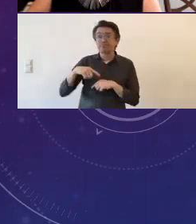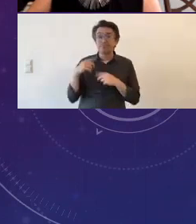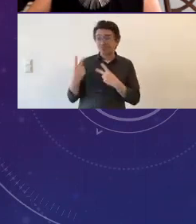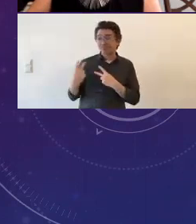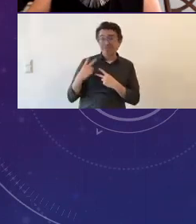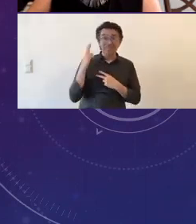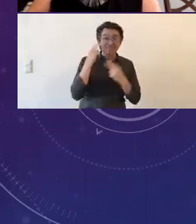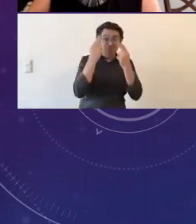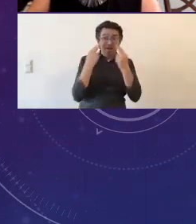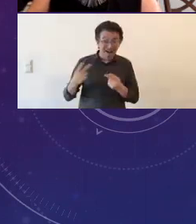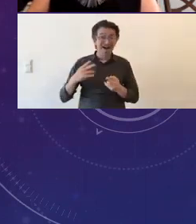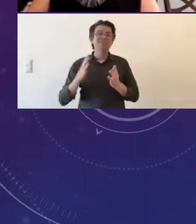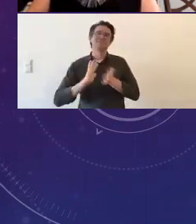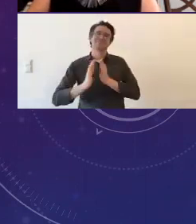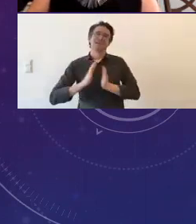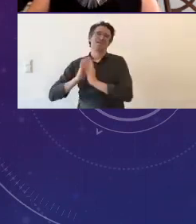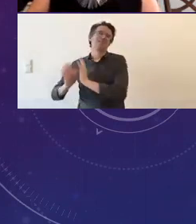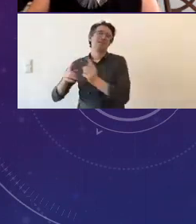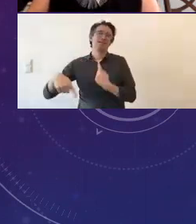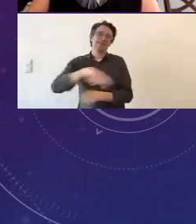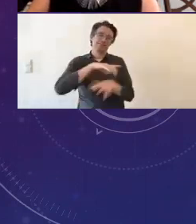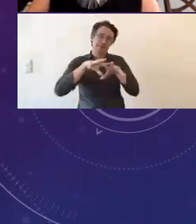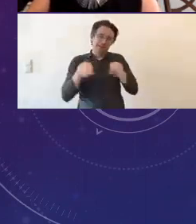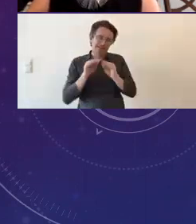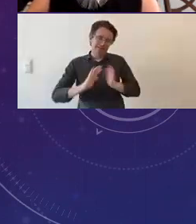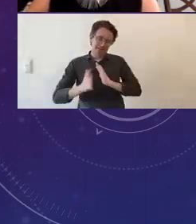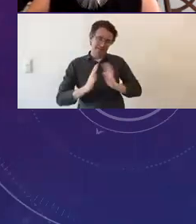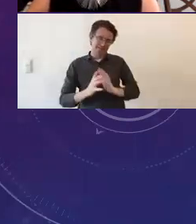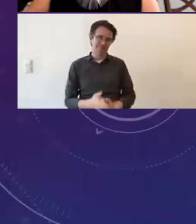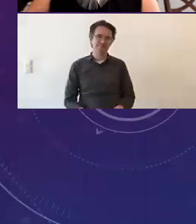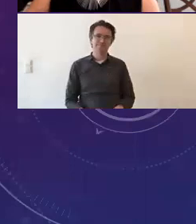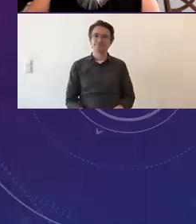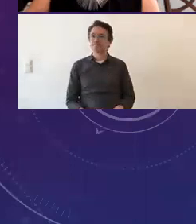I also want to share something that's exciting to show about the family